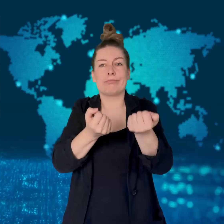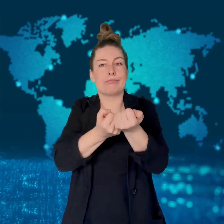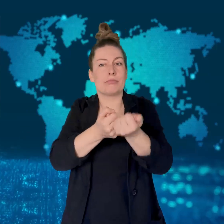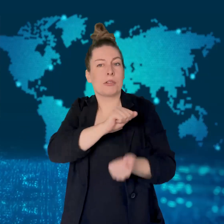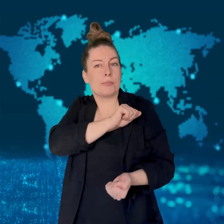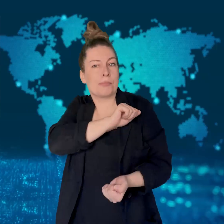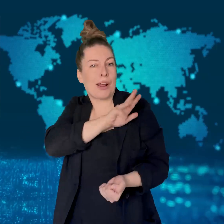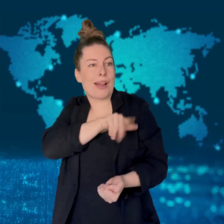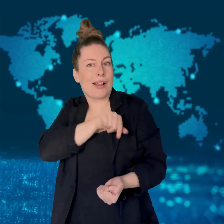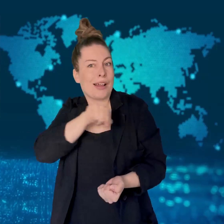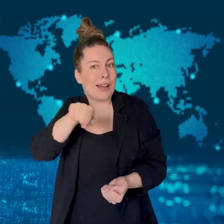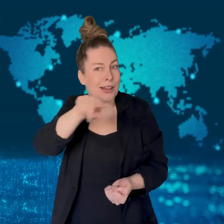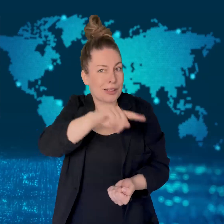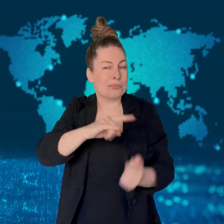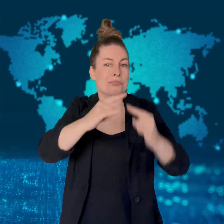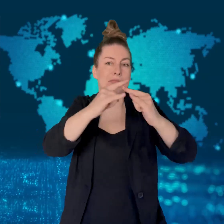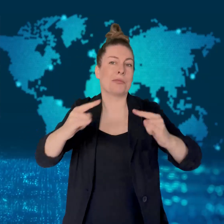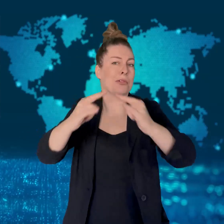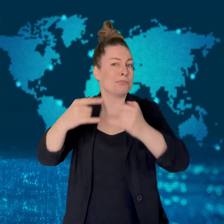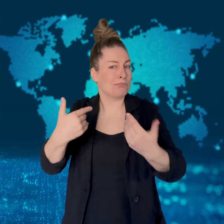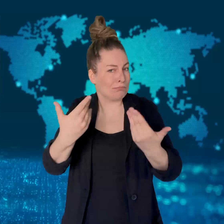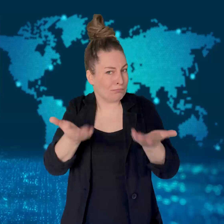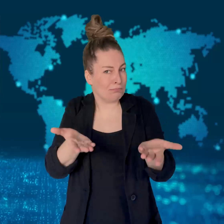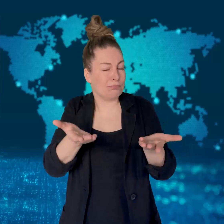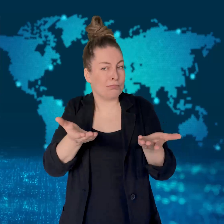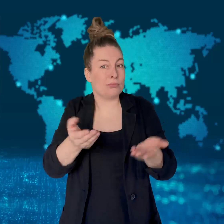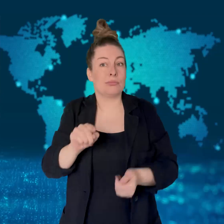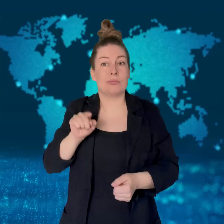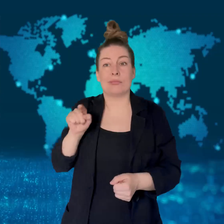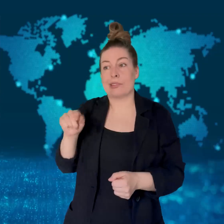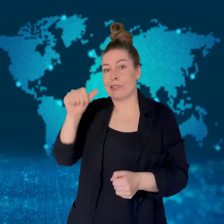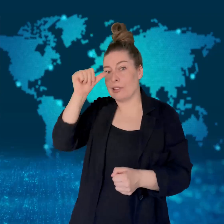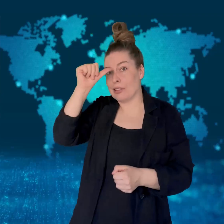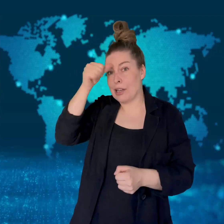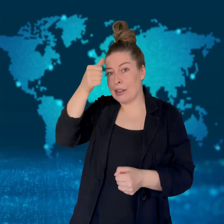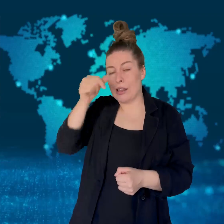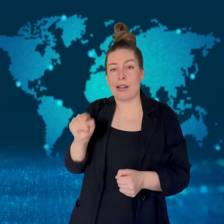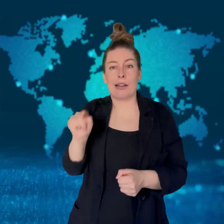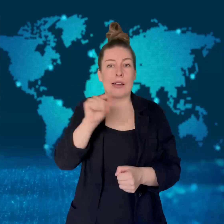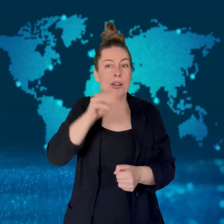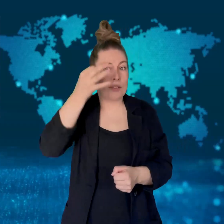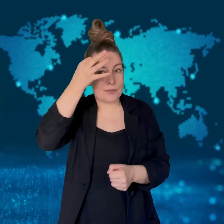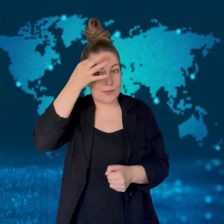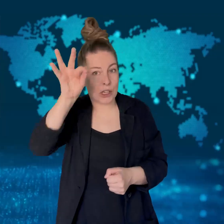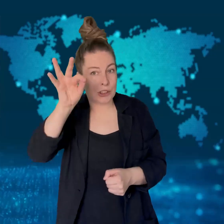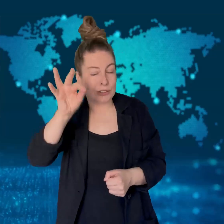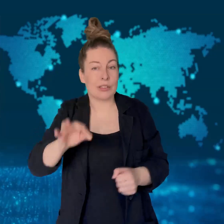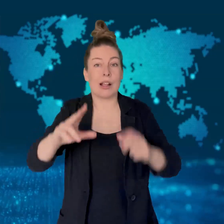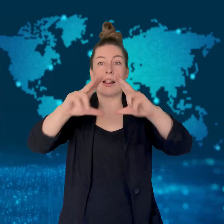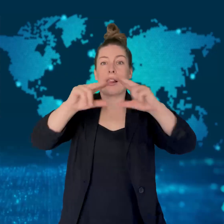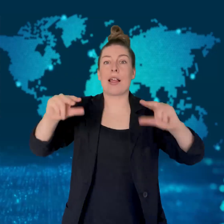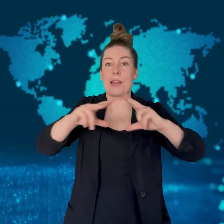voicing their disapproval of the war.